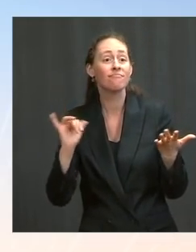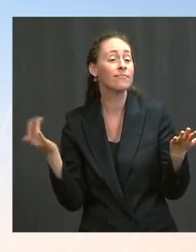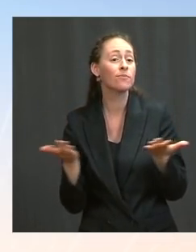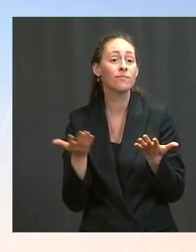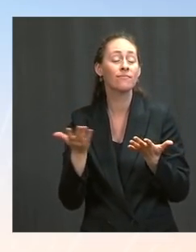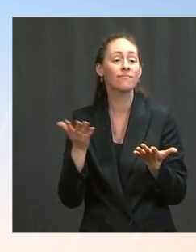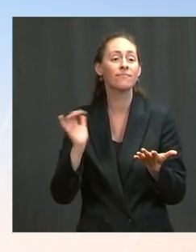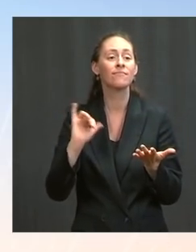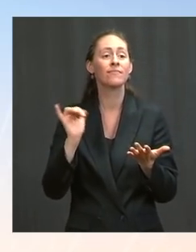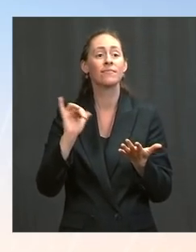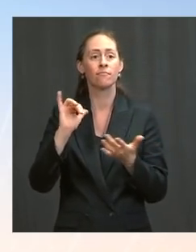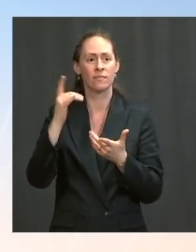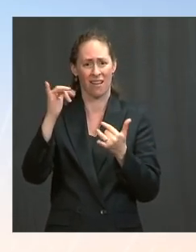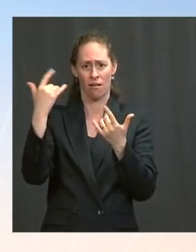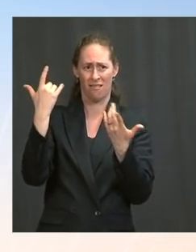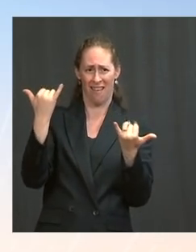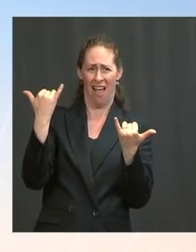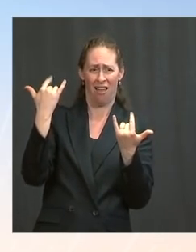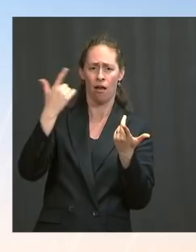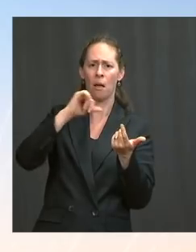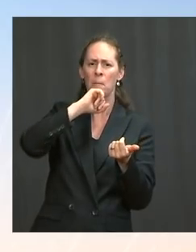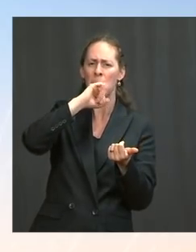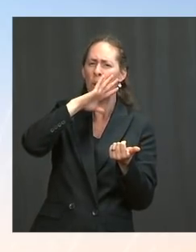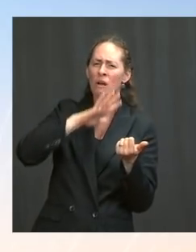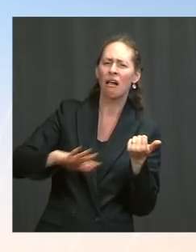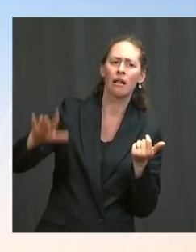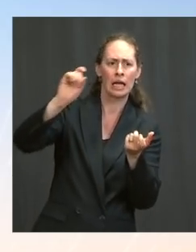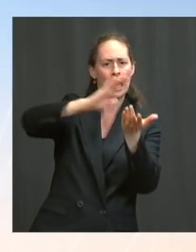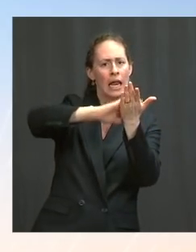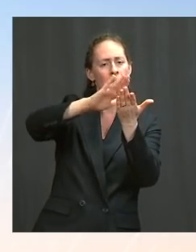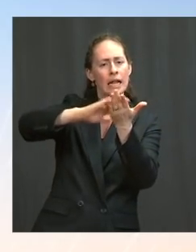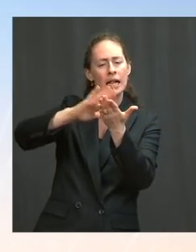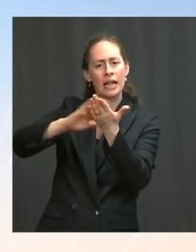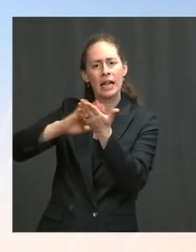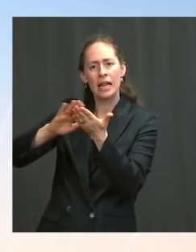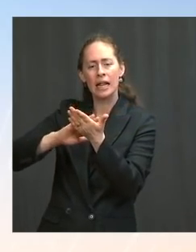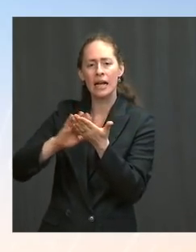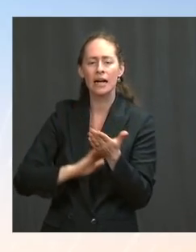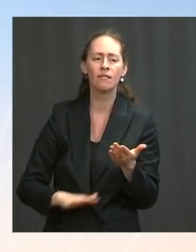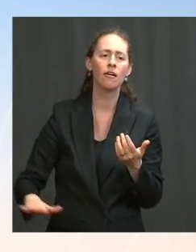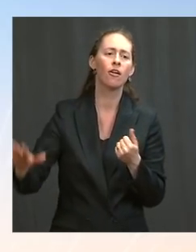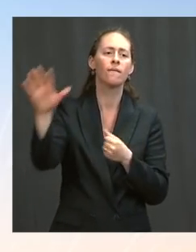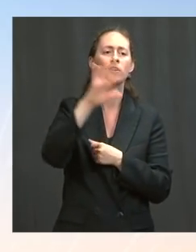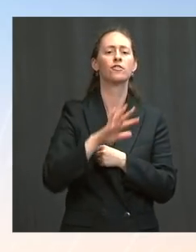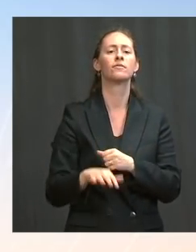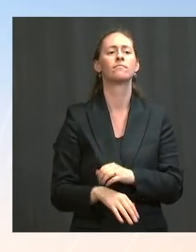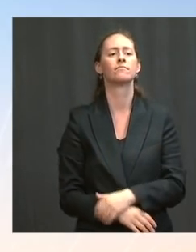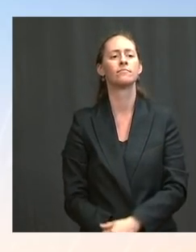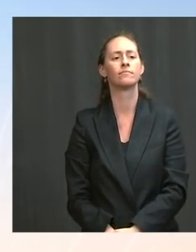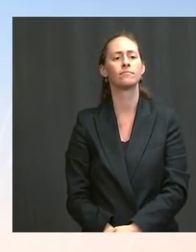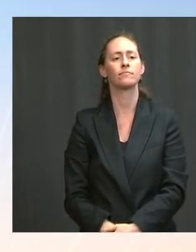and cleaning up communities across the country, preventing -- that have relied on fossil fuels, and others that have been polluted,